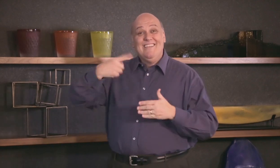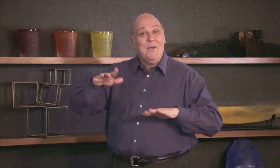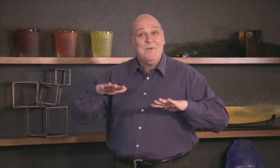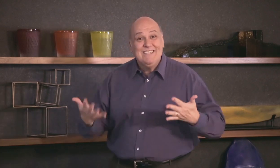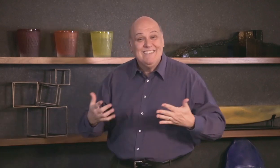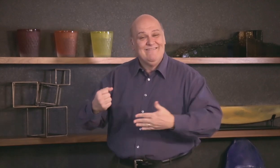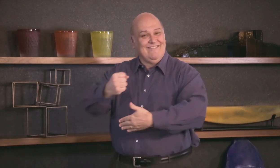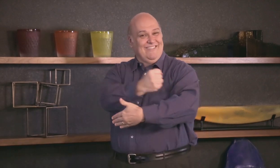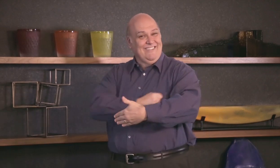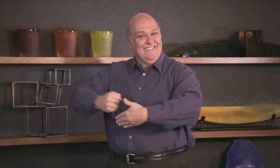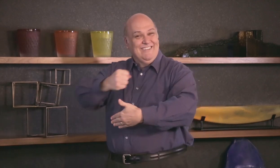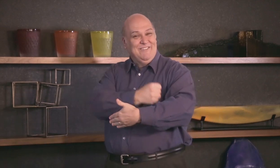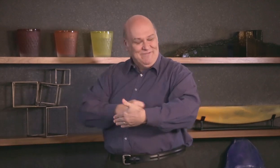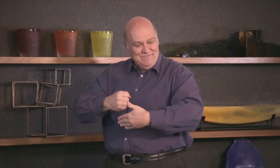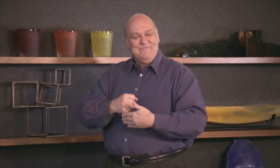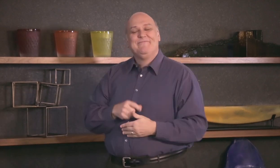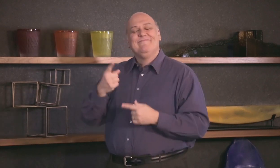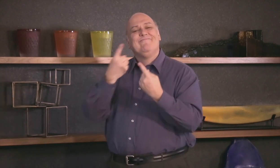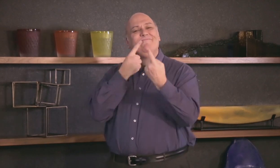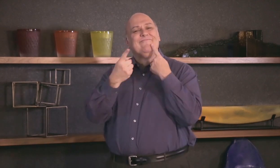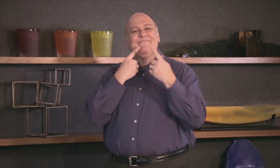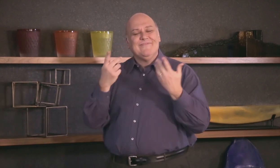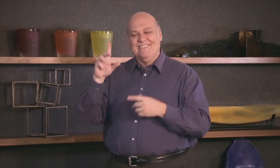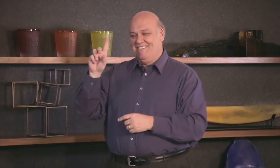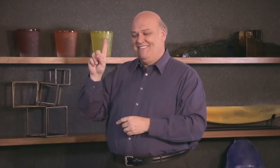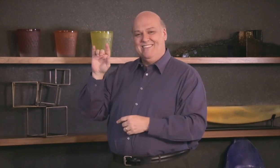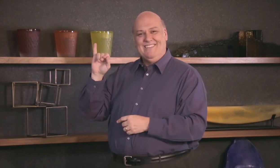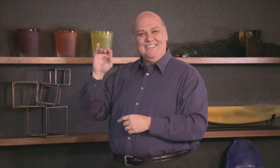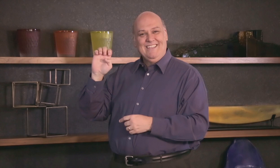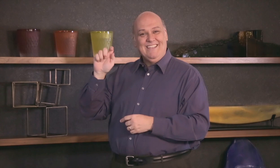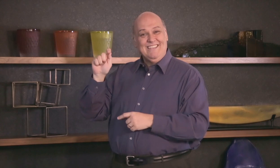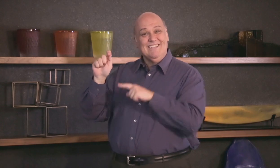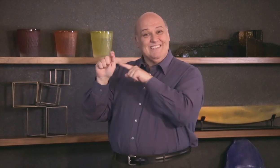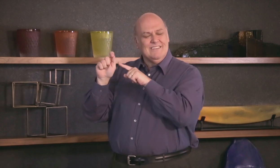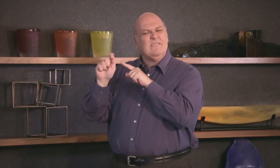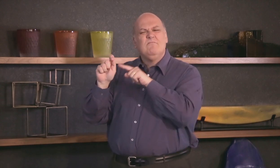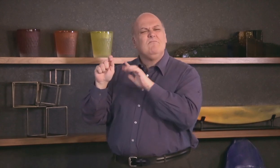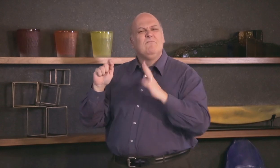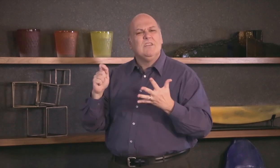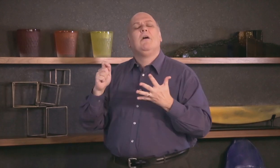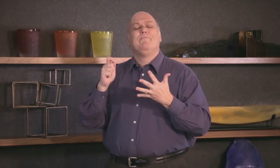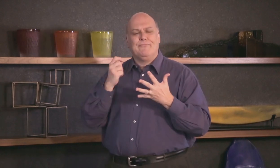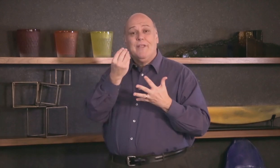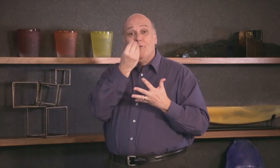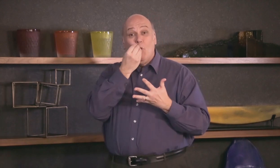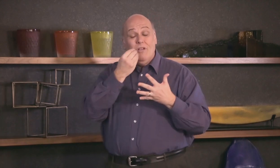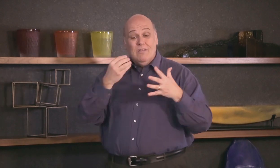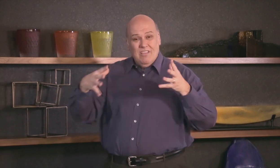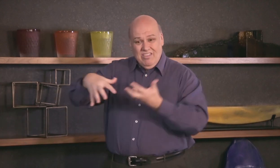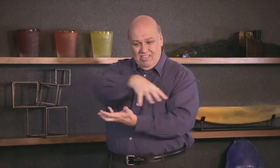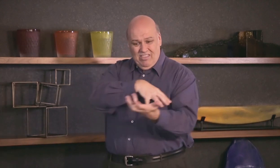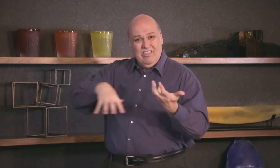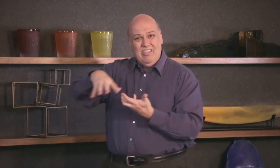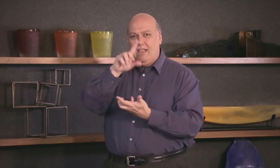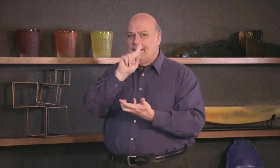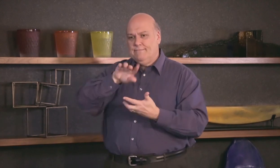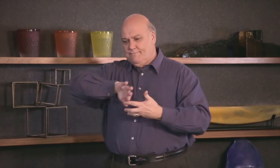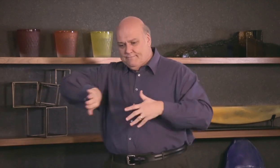Now it's time for CookSign. We continue to talk about Food Diet, preparing foods while